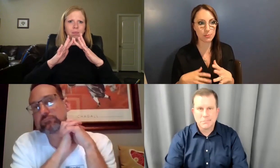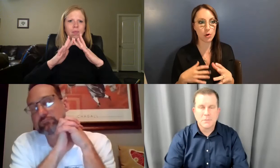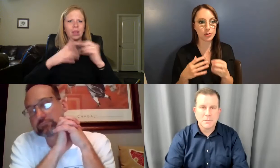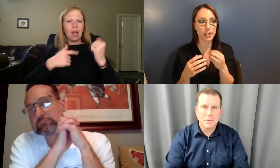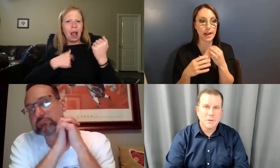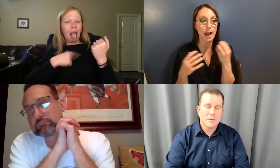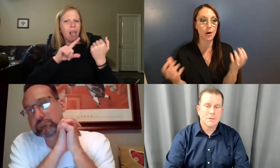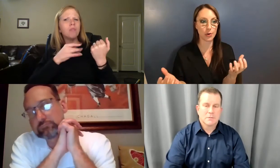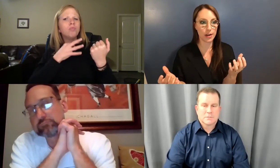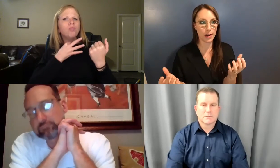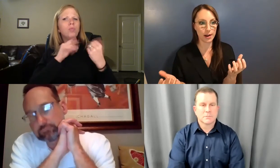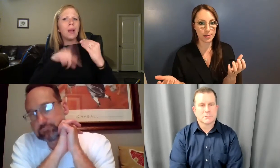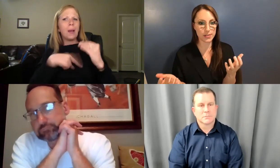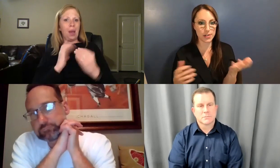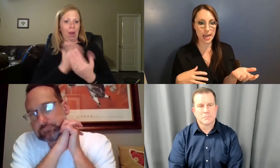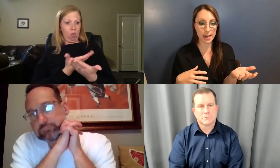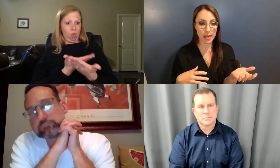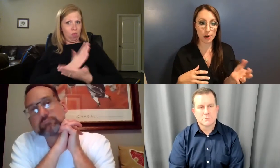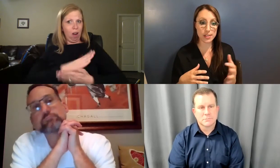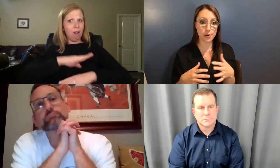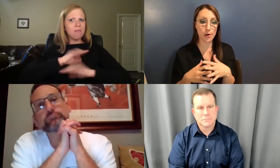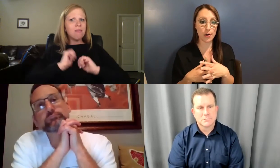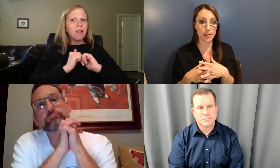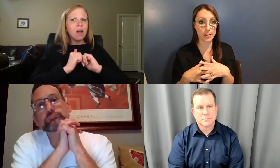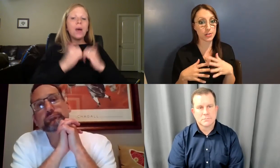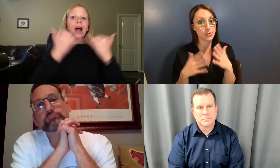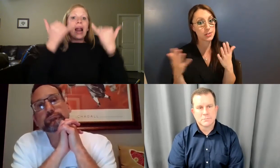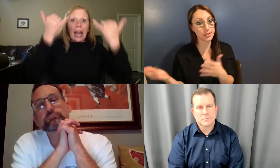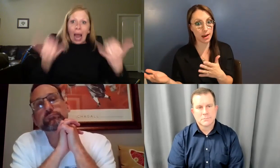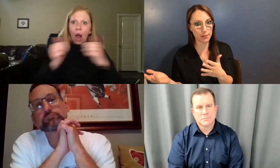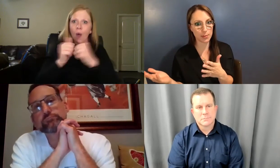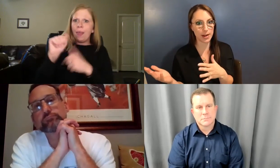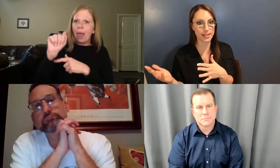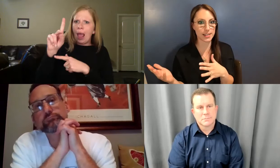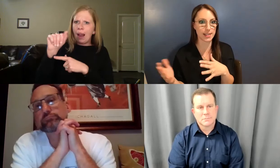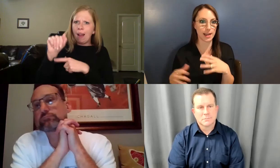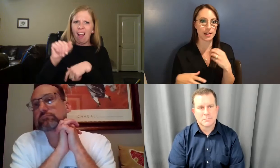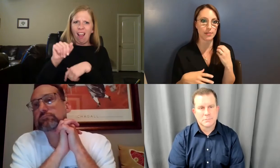And I'm wondering now, as far as the ADA goes, I don't know if any suits have been made since then,